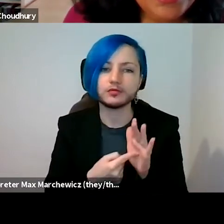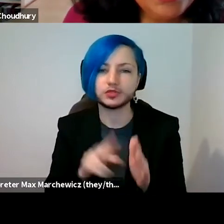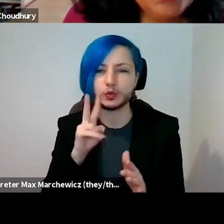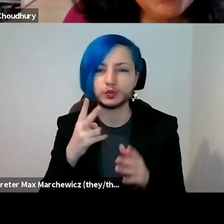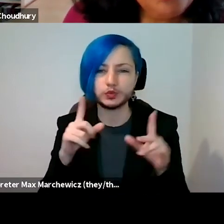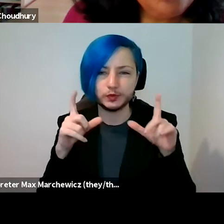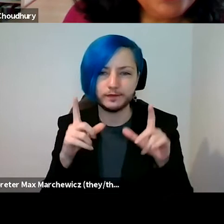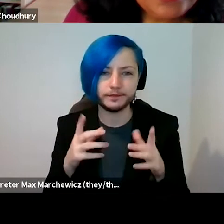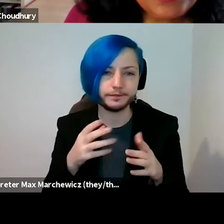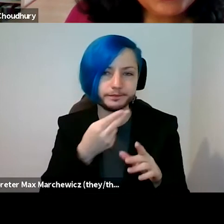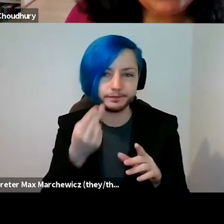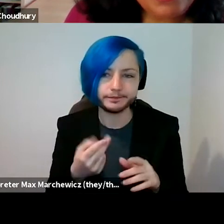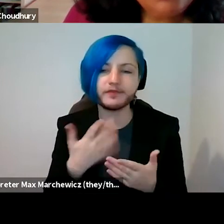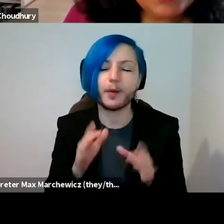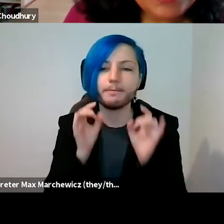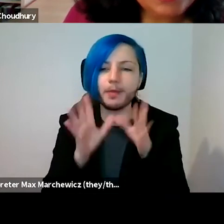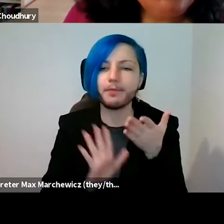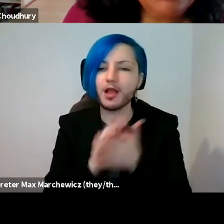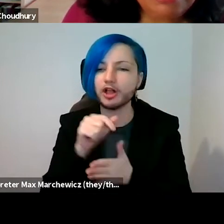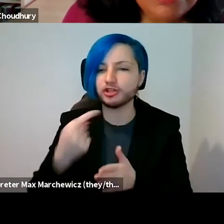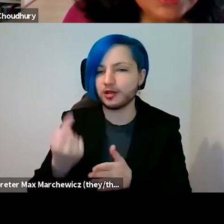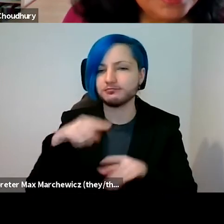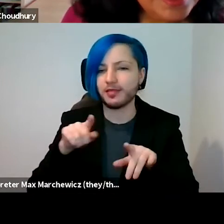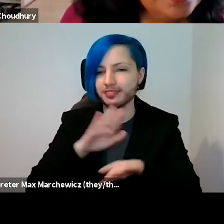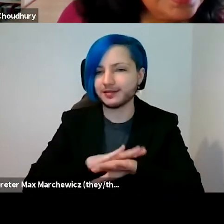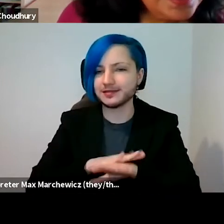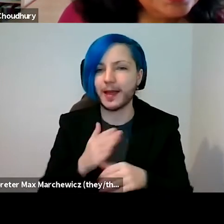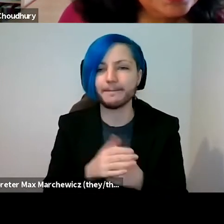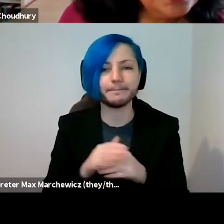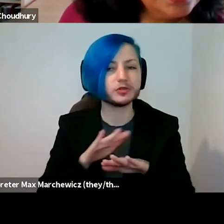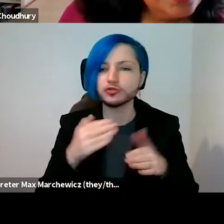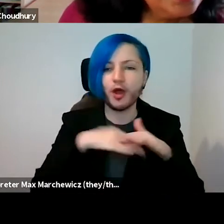in popular culture around the time outside Carol's text.